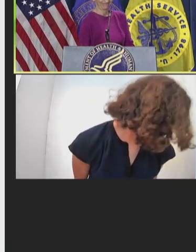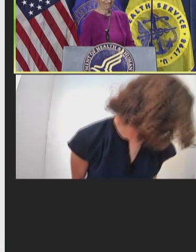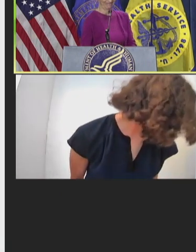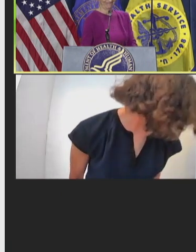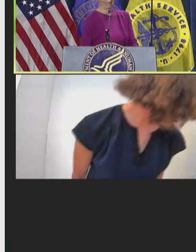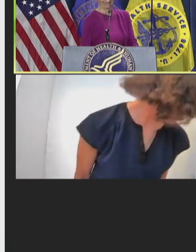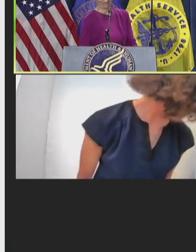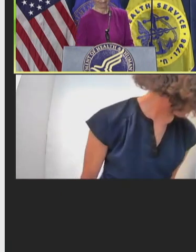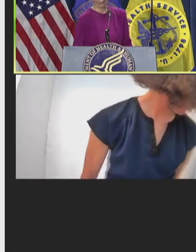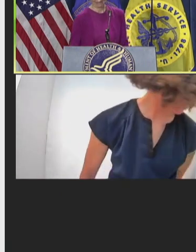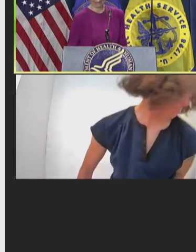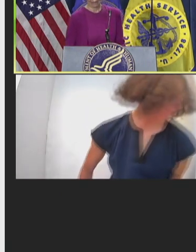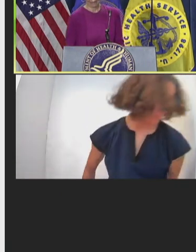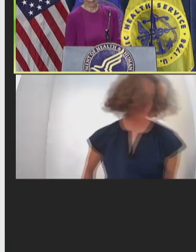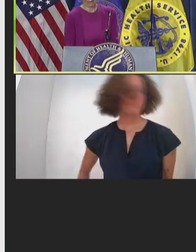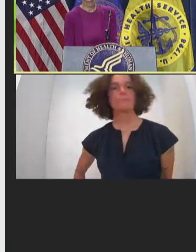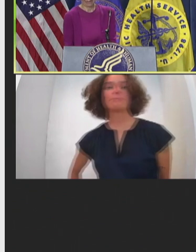Robert Hopkins: Thank you, Stefanie. Our next presenter is